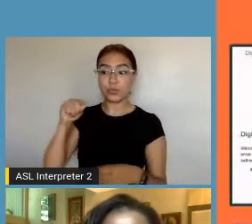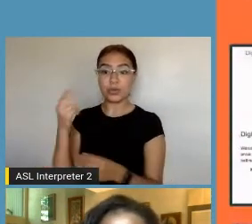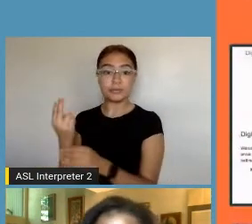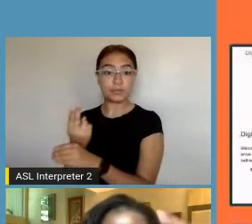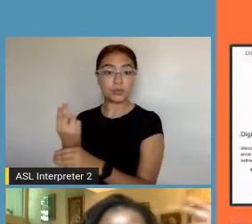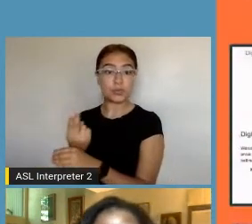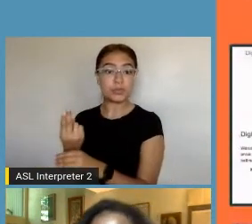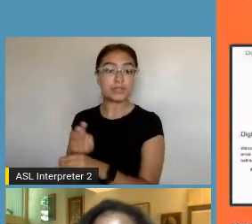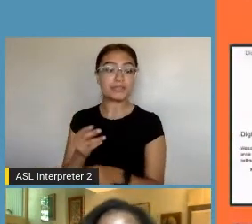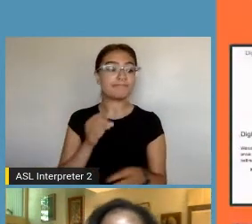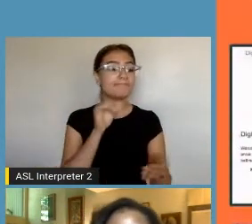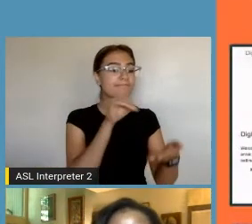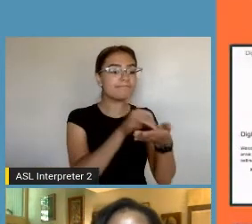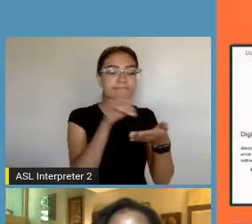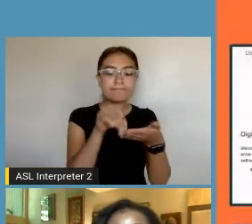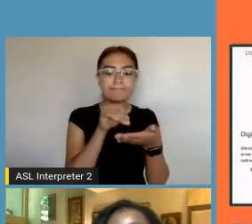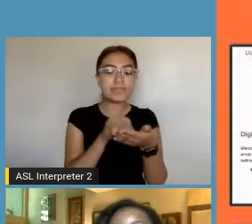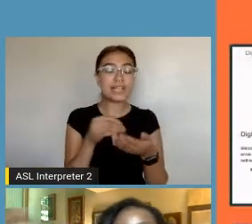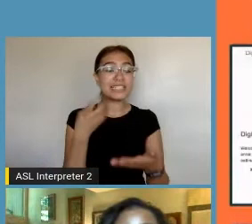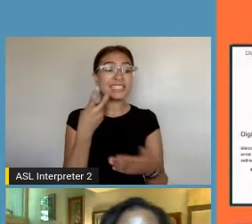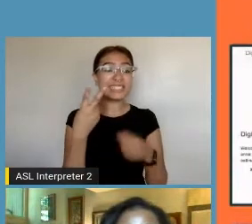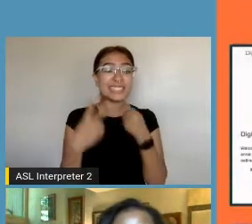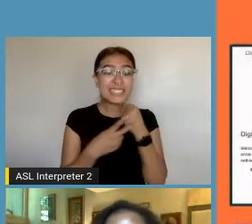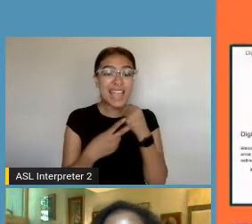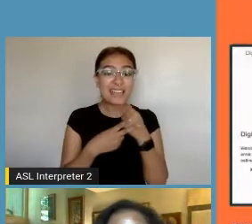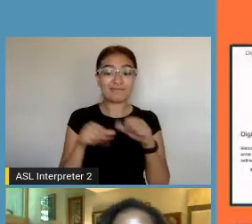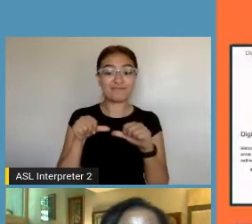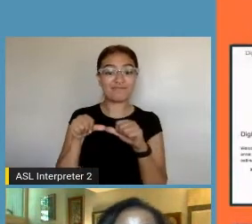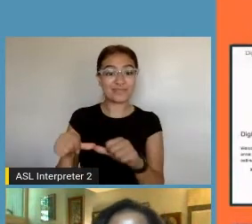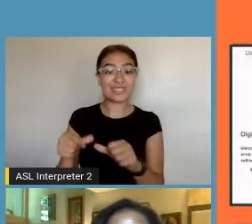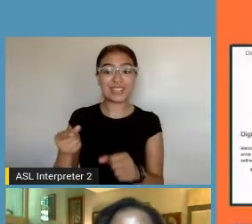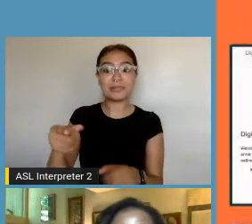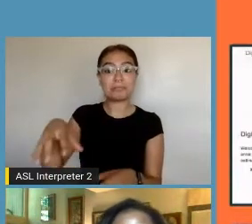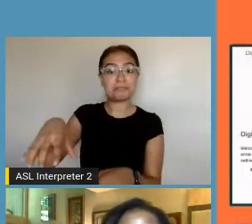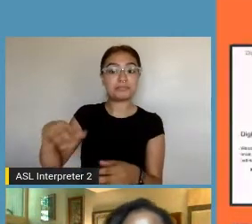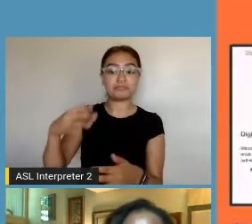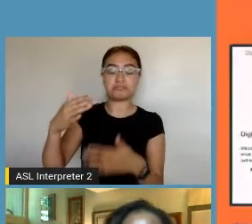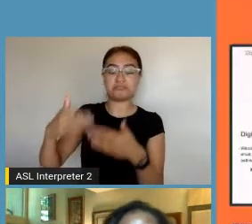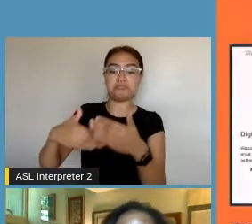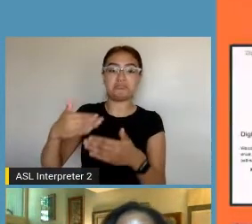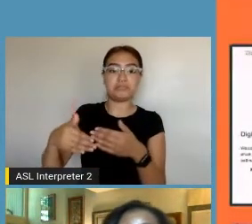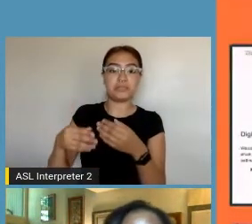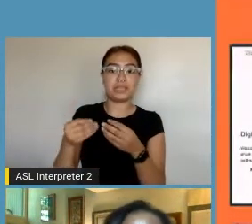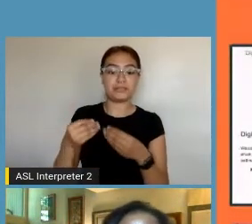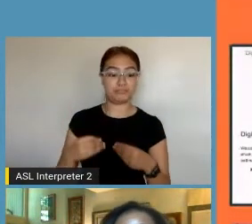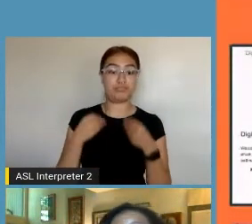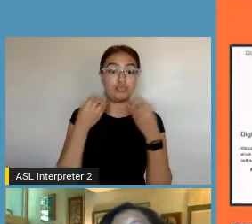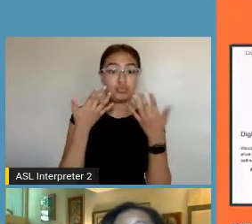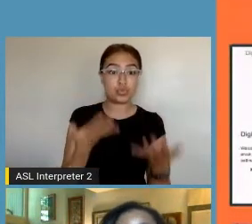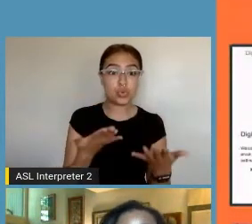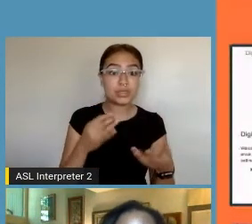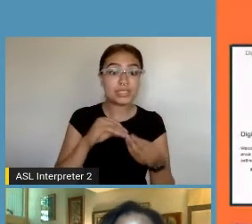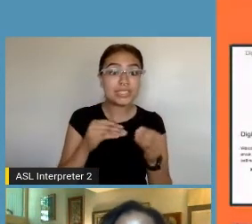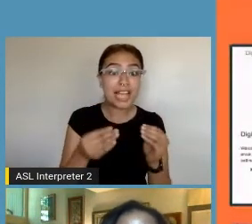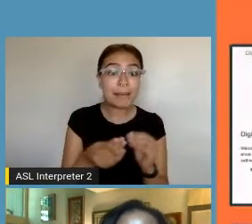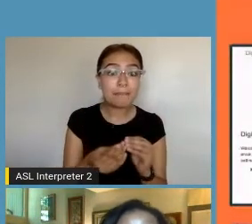save and continue and it will give you around general number per page, and you can give an